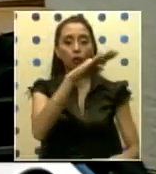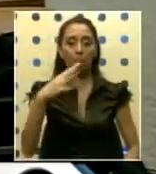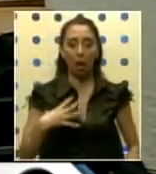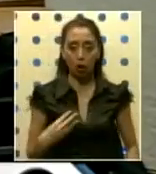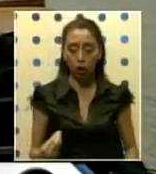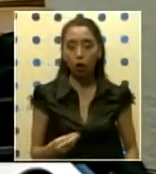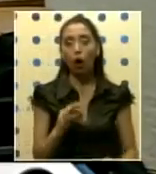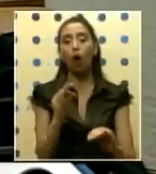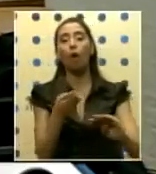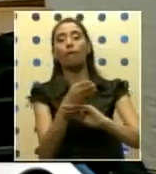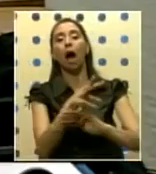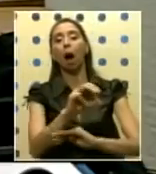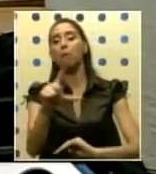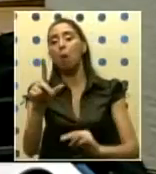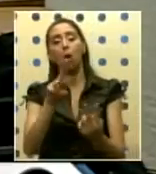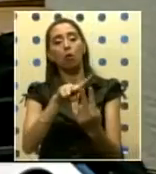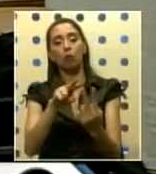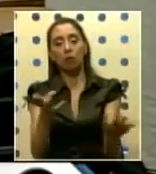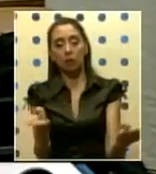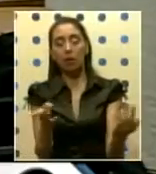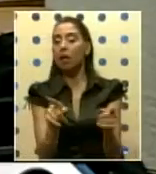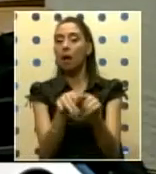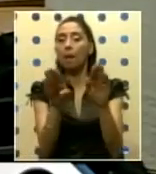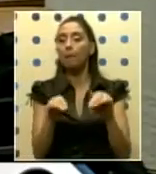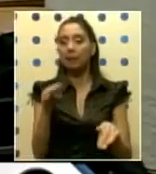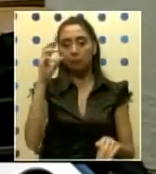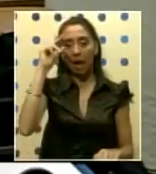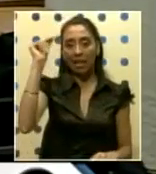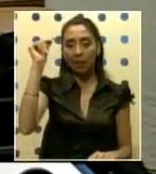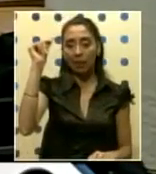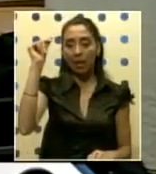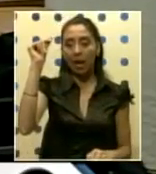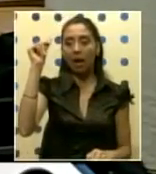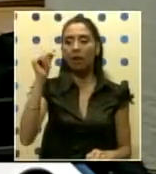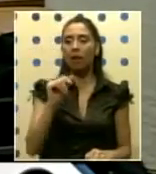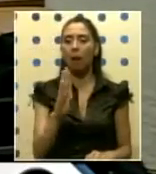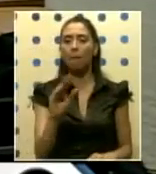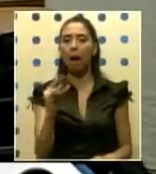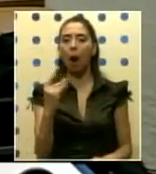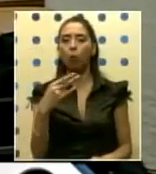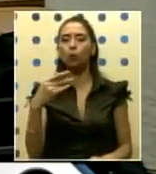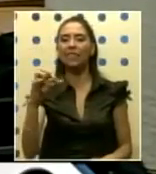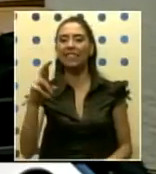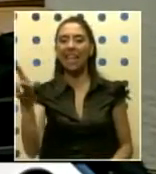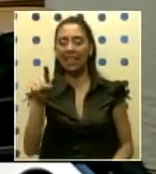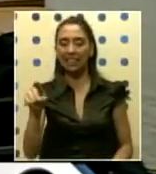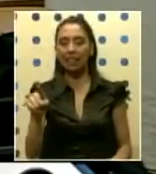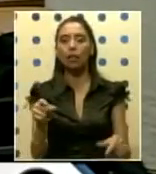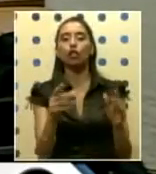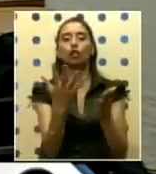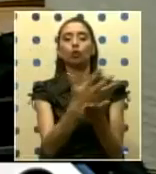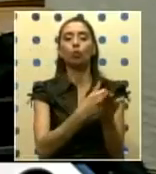or they can go to the mall. It is the same idea behind vouchers. It keeps salaries low